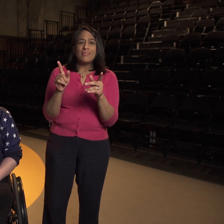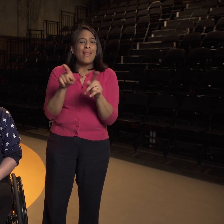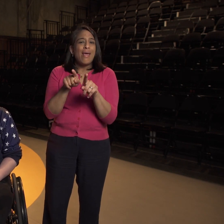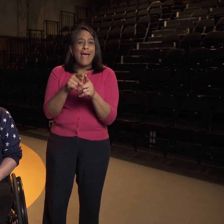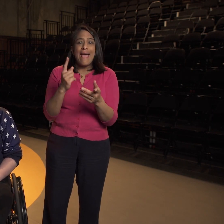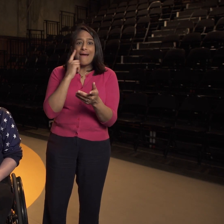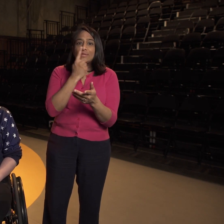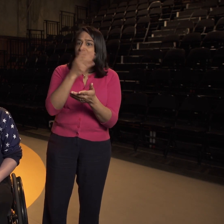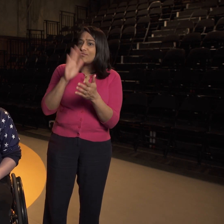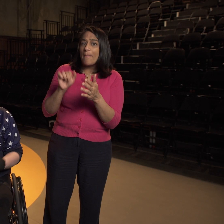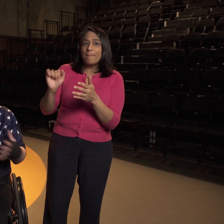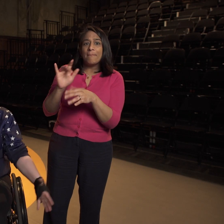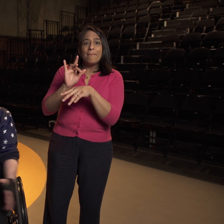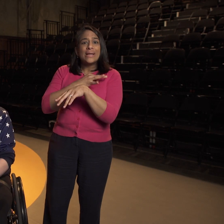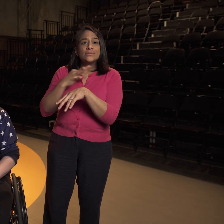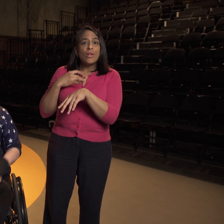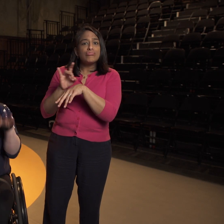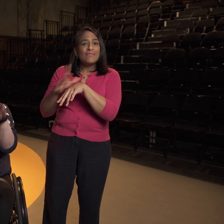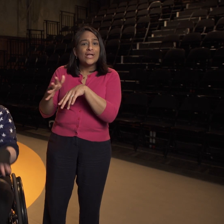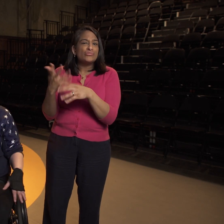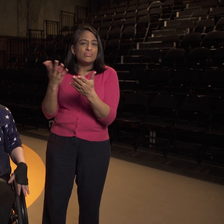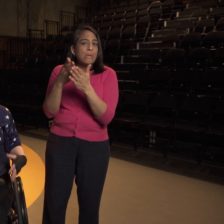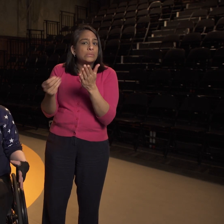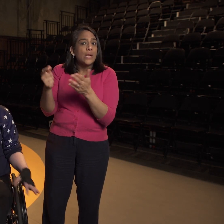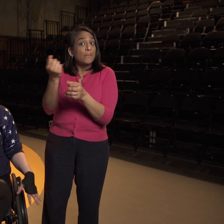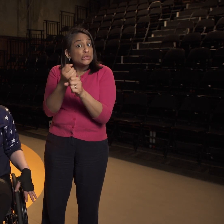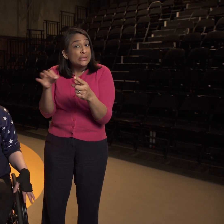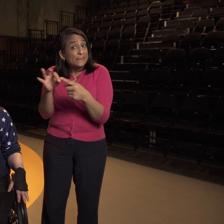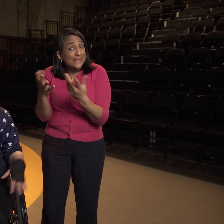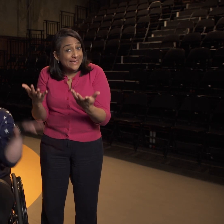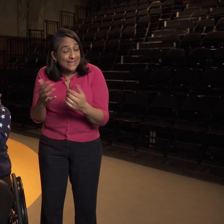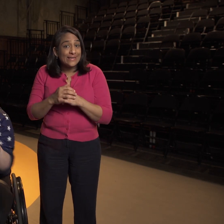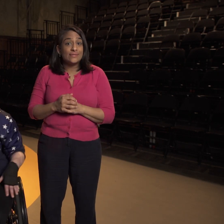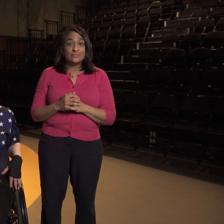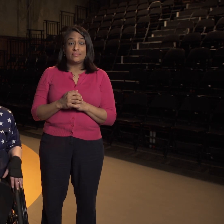such as evidence of access requirements biscuit from a medical professional, biscuit for example your GP.